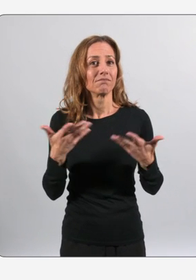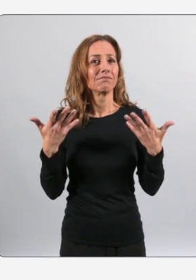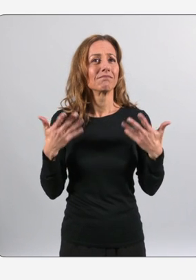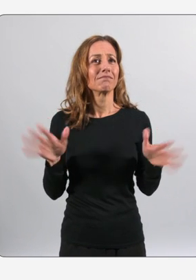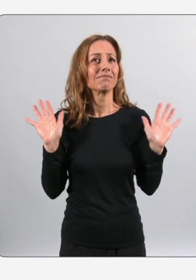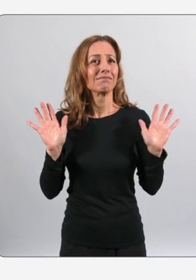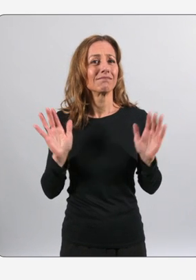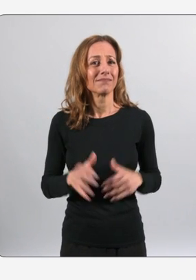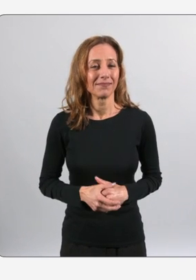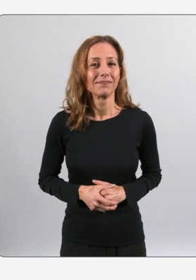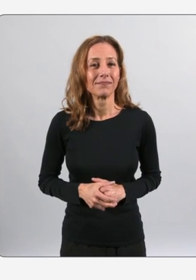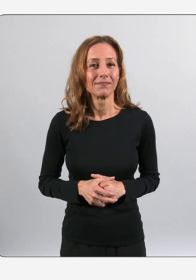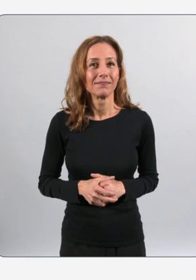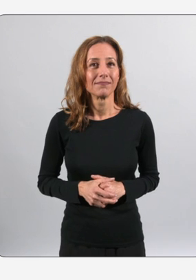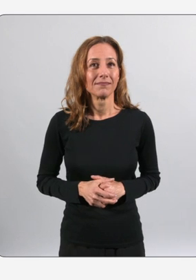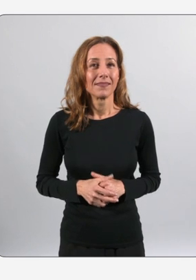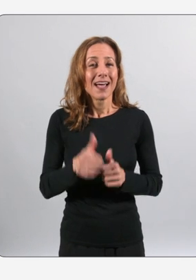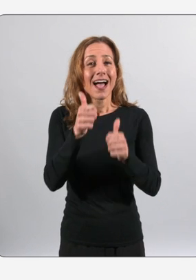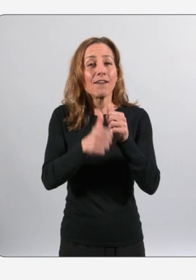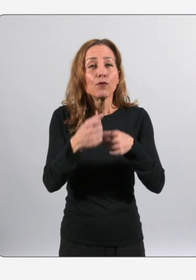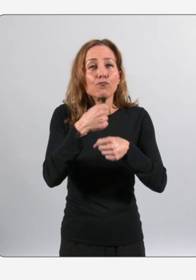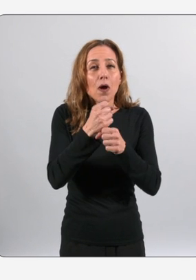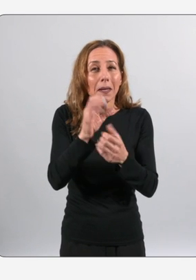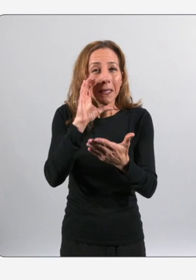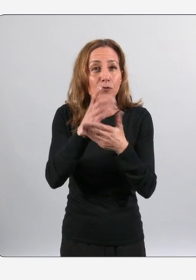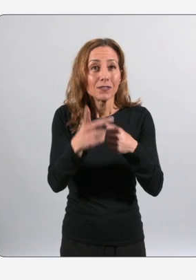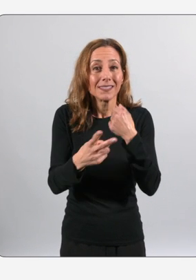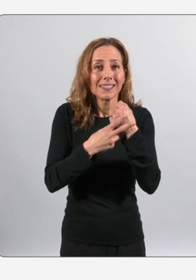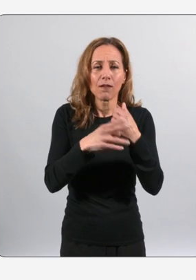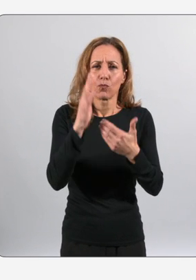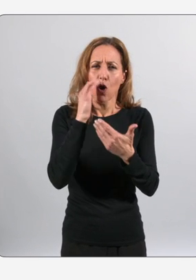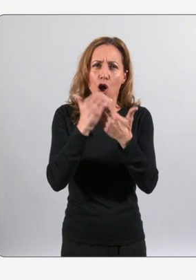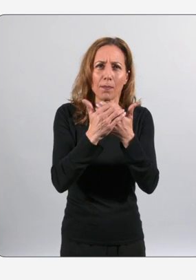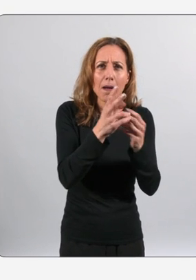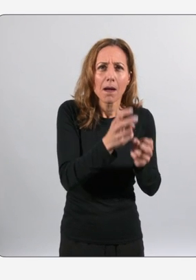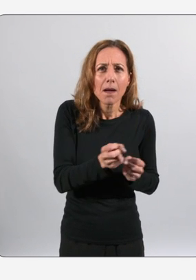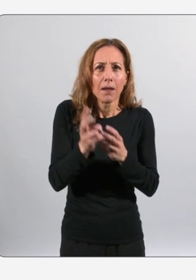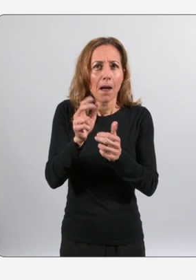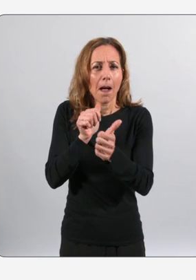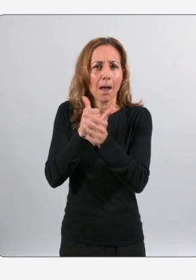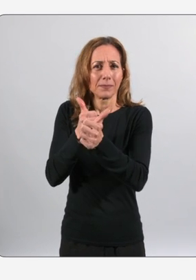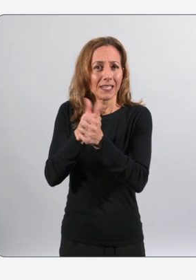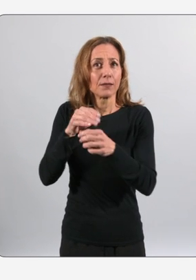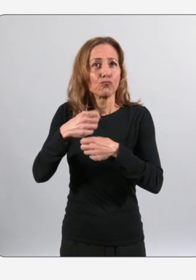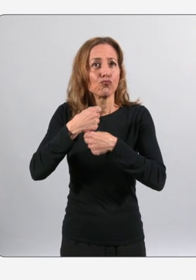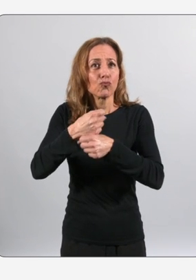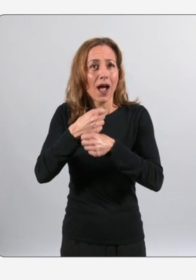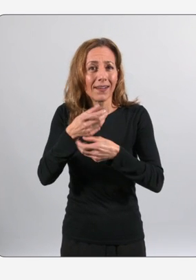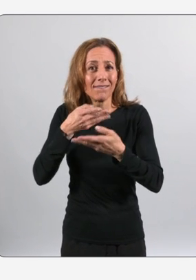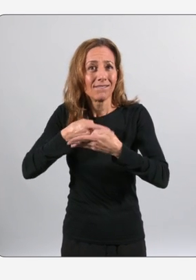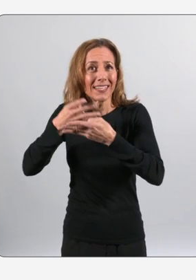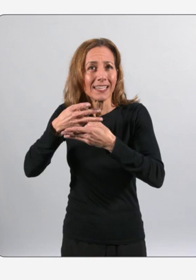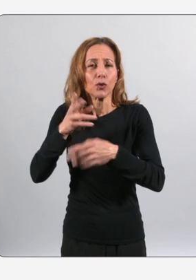Every product image you save will automatically update in your product feed to be used across Google channels, or you